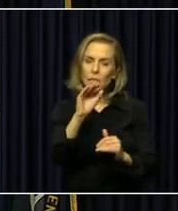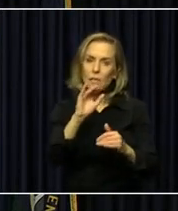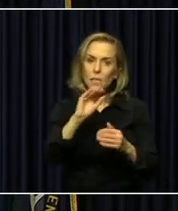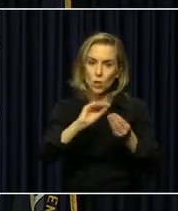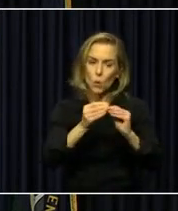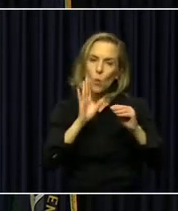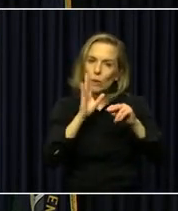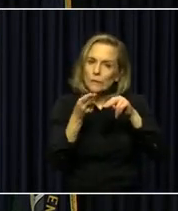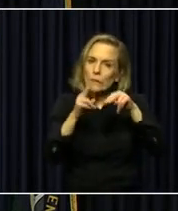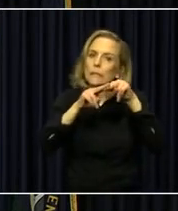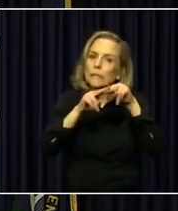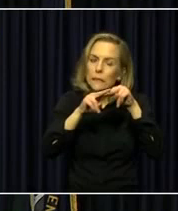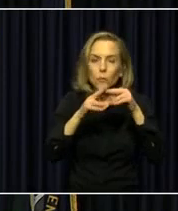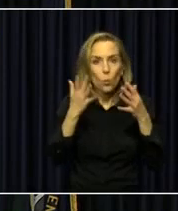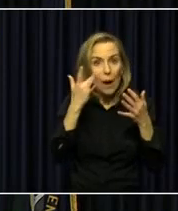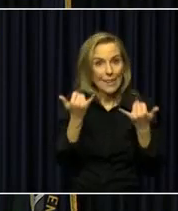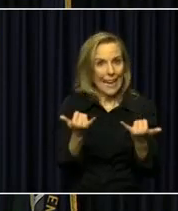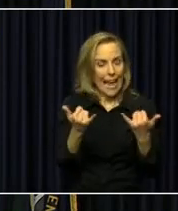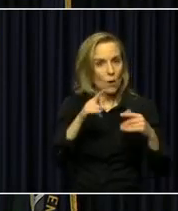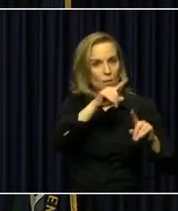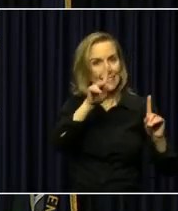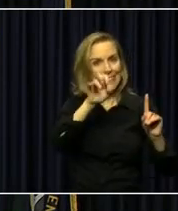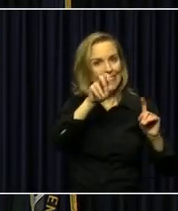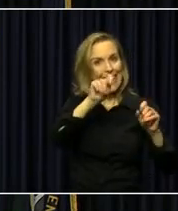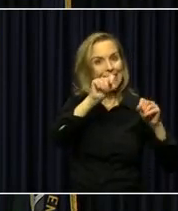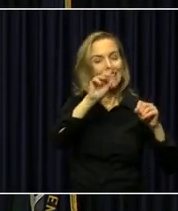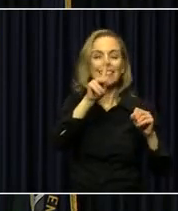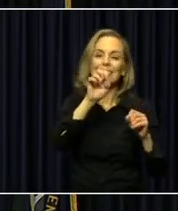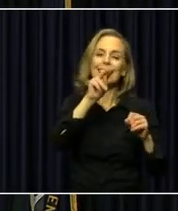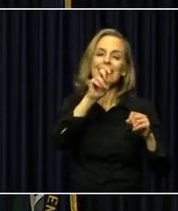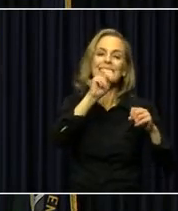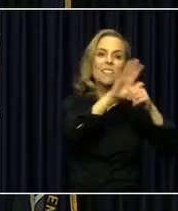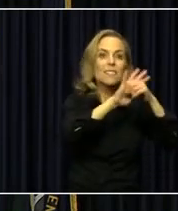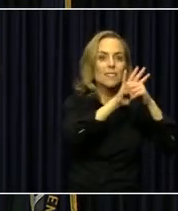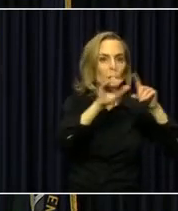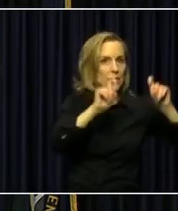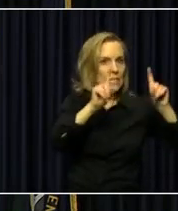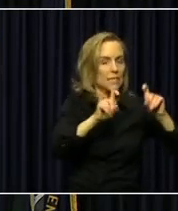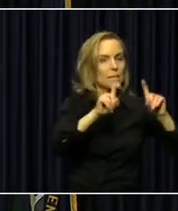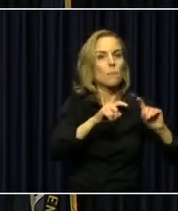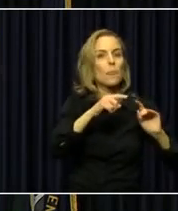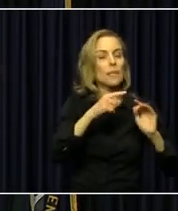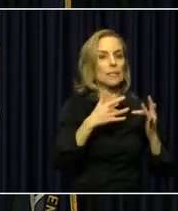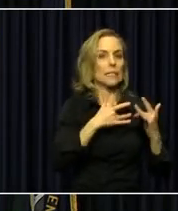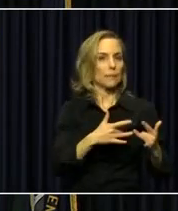63-YEAR-OLD MALE IN JEFFERSON. SEVEN MORE FOLKS WE'VE LOST. LET'S JUST BE COMMITTED TO DOING